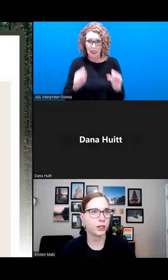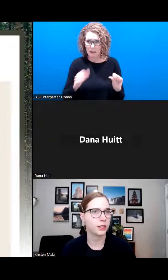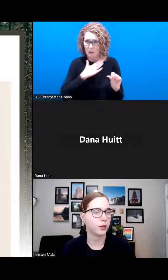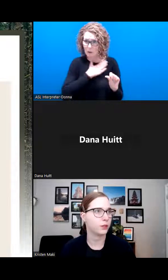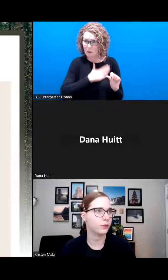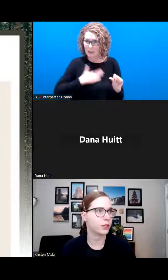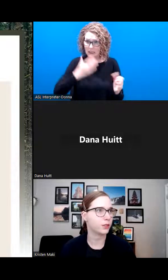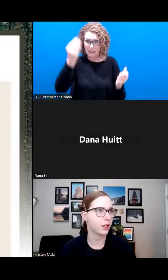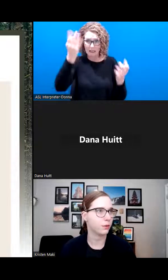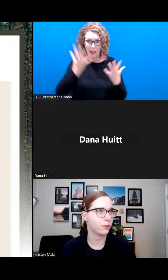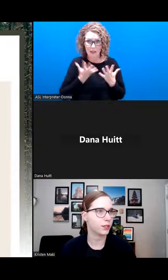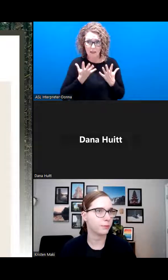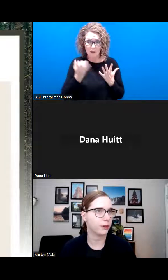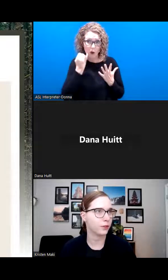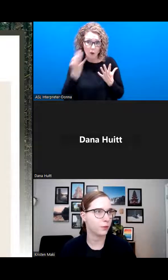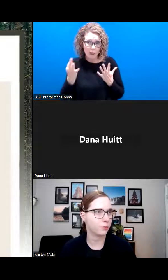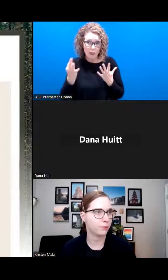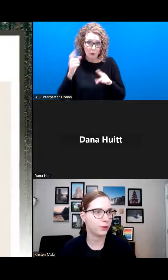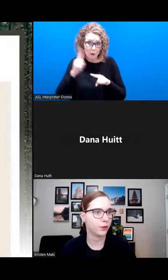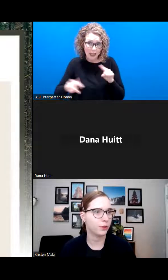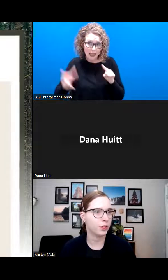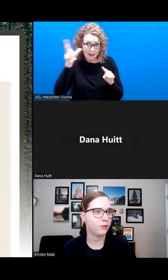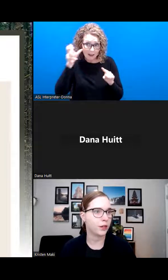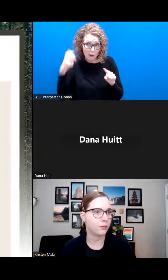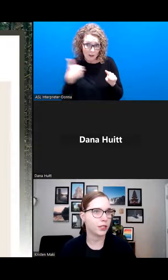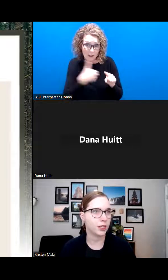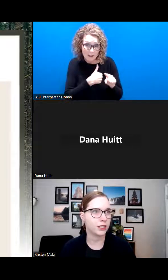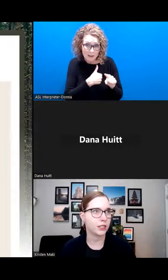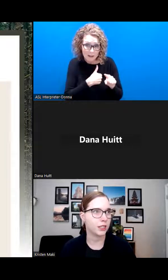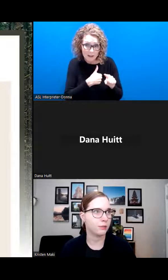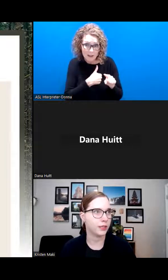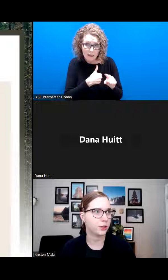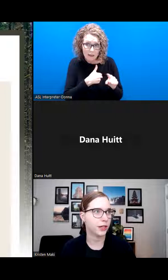and start out with a quick poll. Those of you